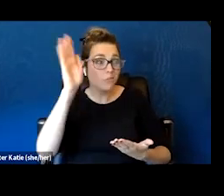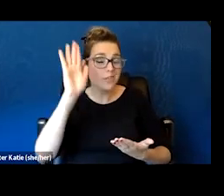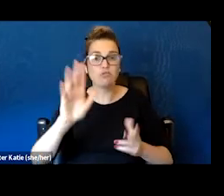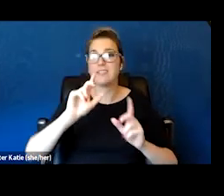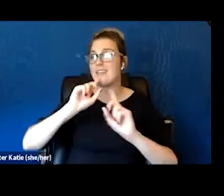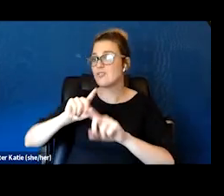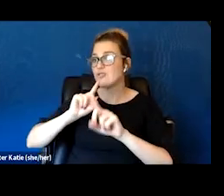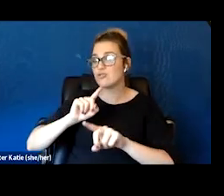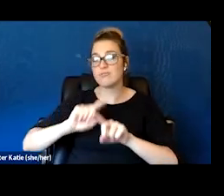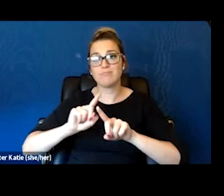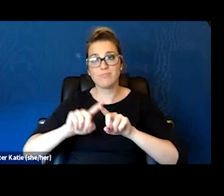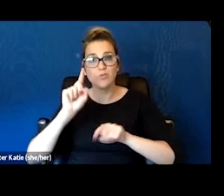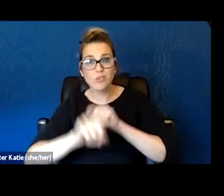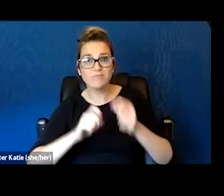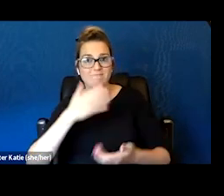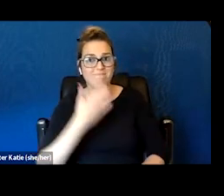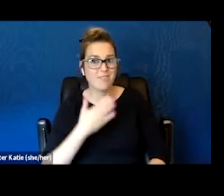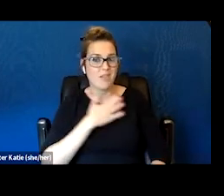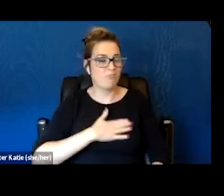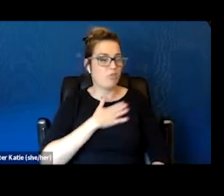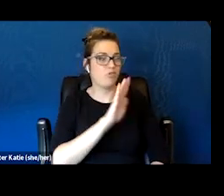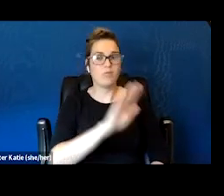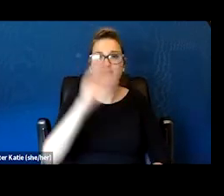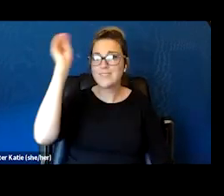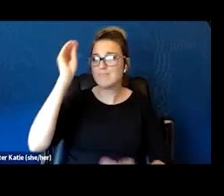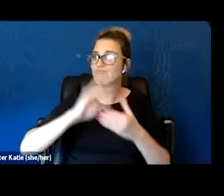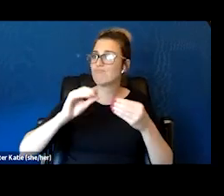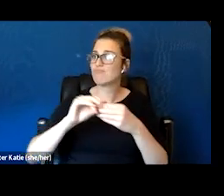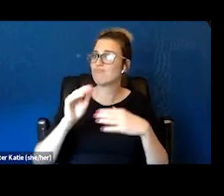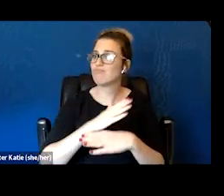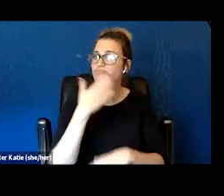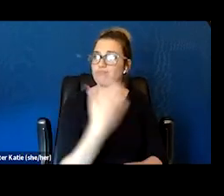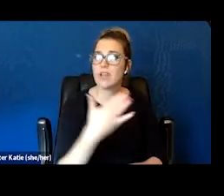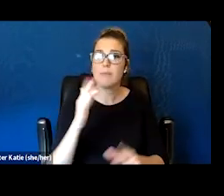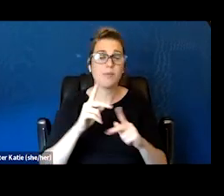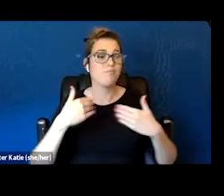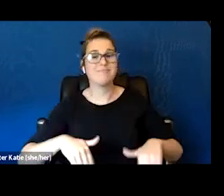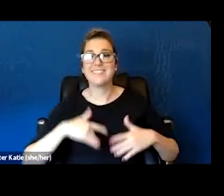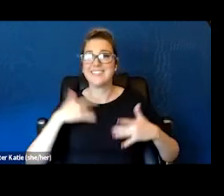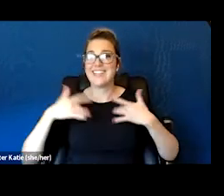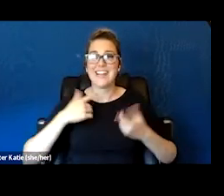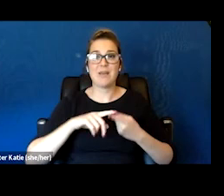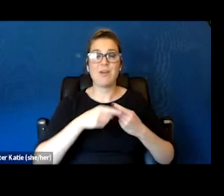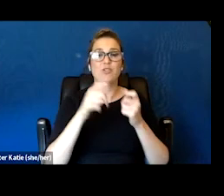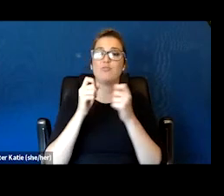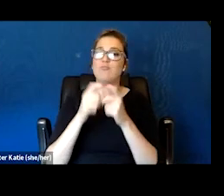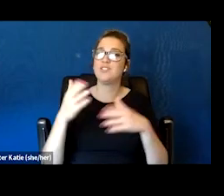Really appreciate you being here to share your insight. And I know folks were really excited about you sharing your email and your slides. So you might get some follow up questions